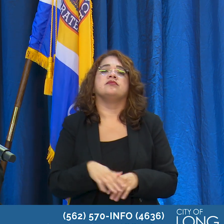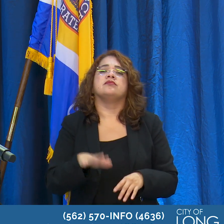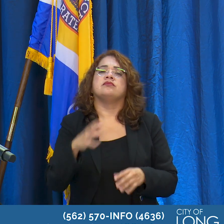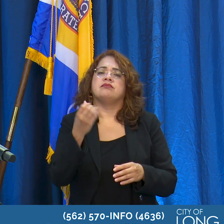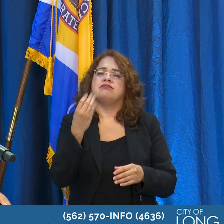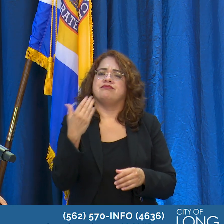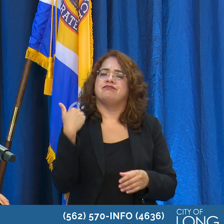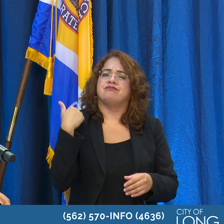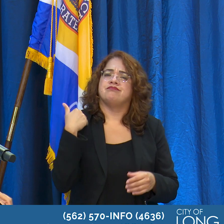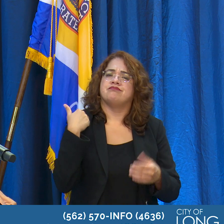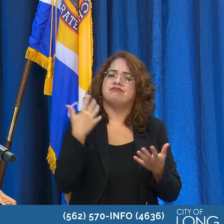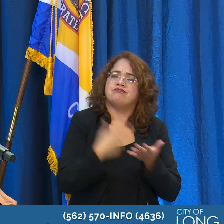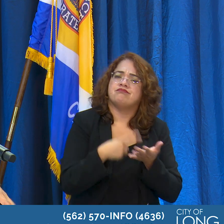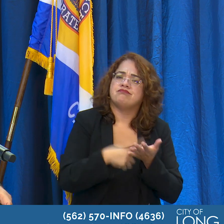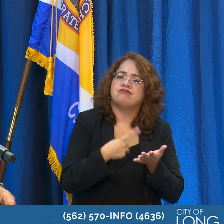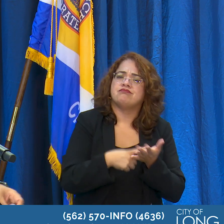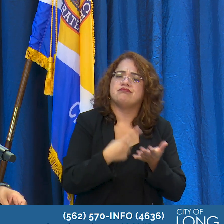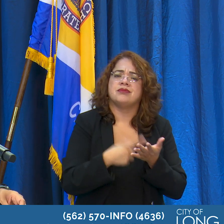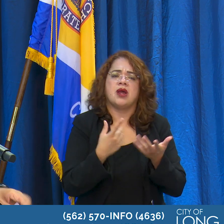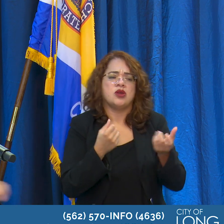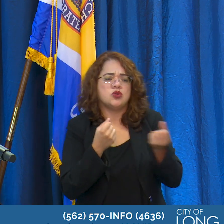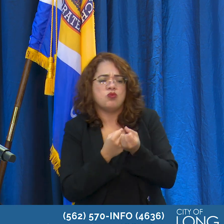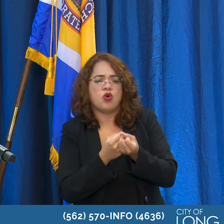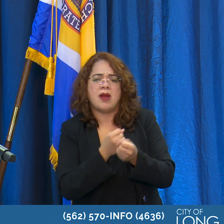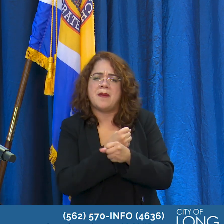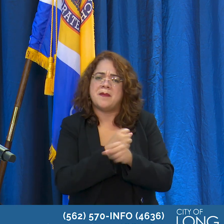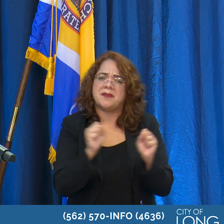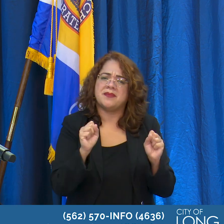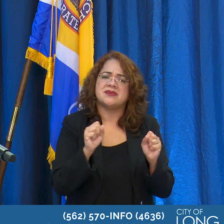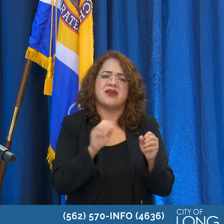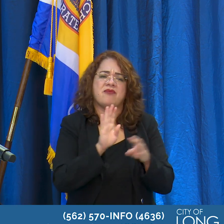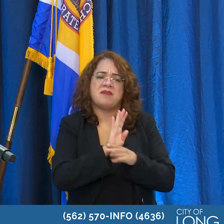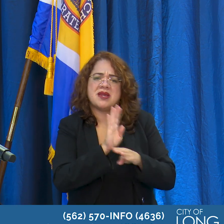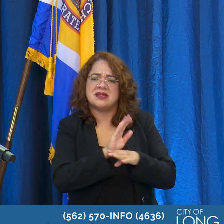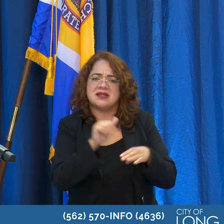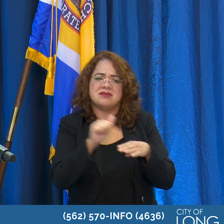how we can support our businesses safely. I had proposed an open streets